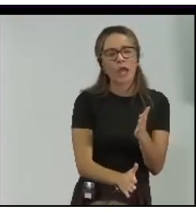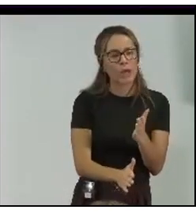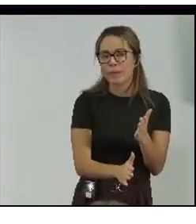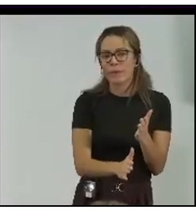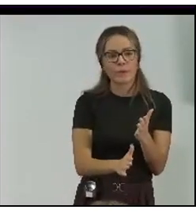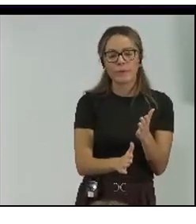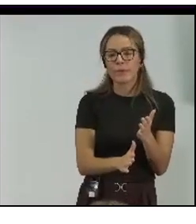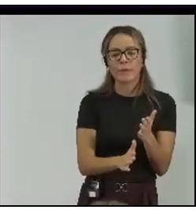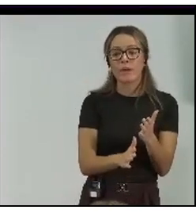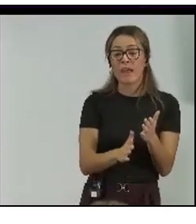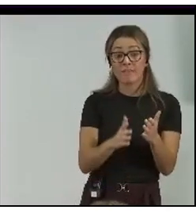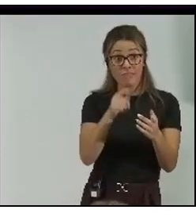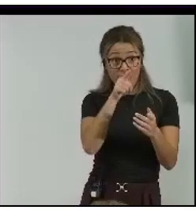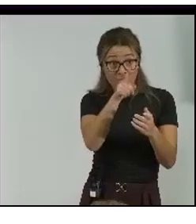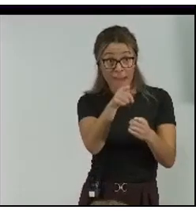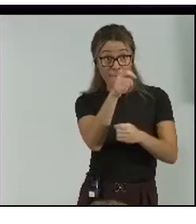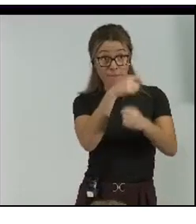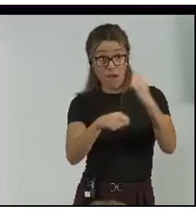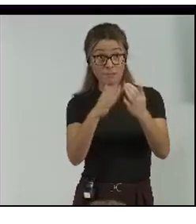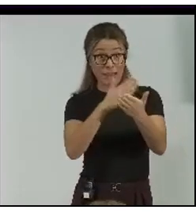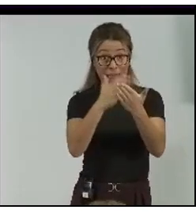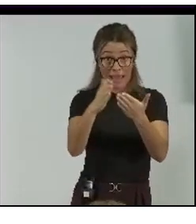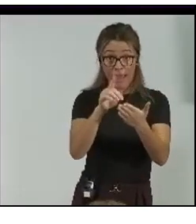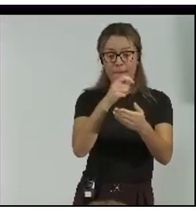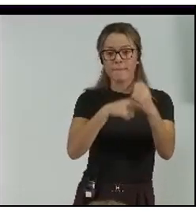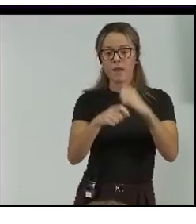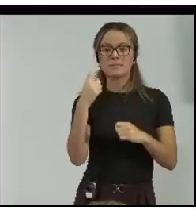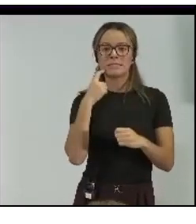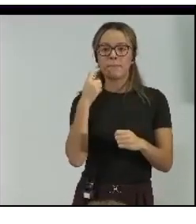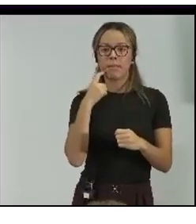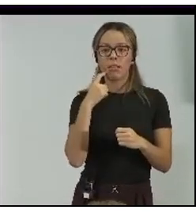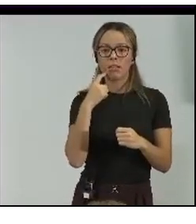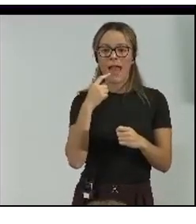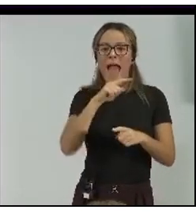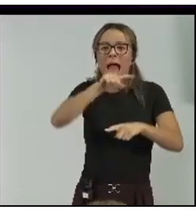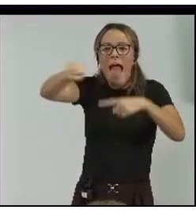You make something clearer and simpler. You make it clearer and simpler for everybody.